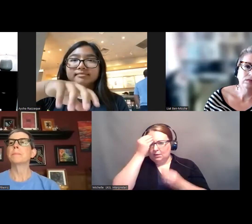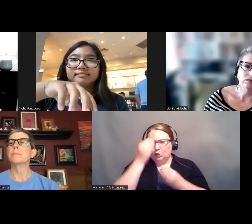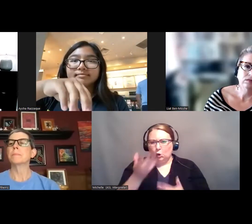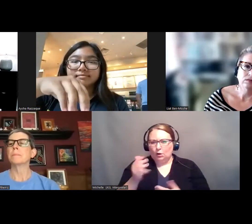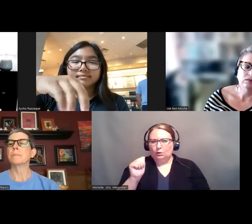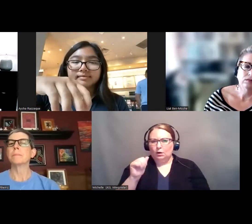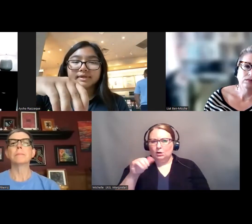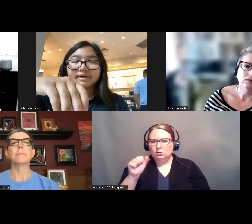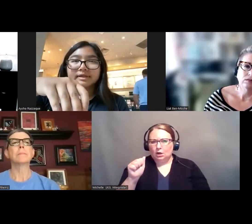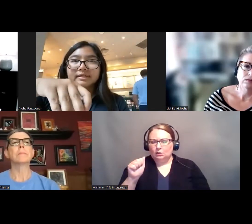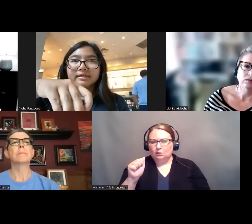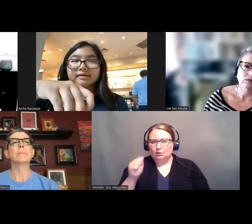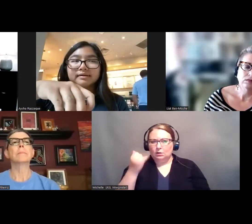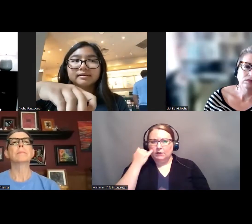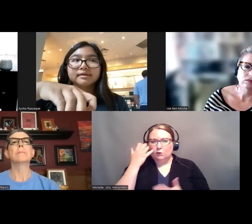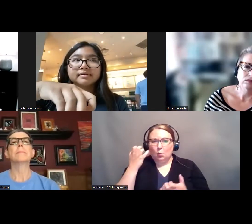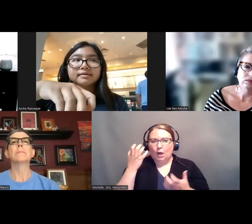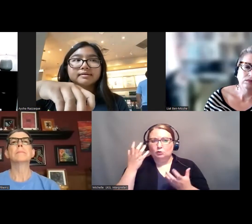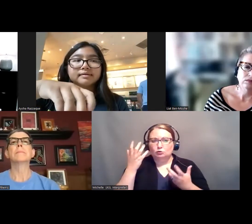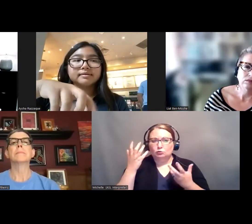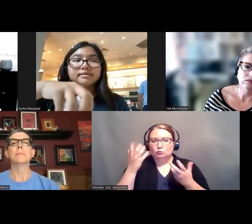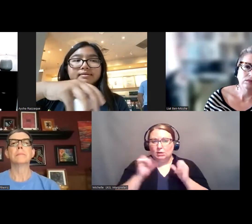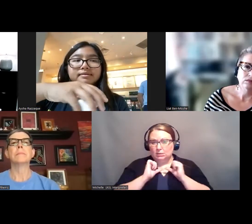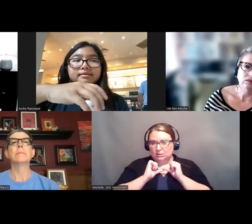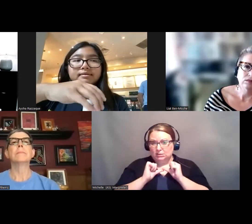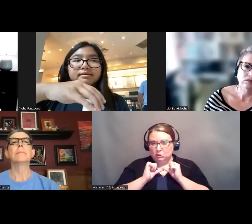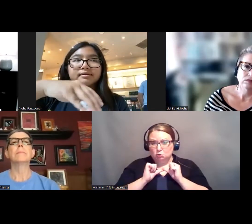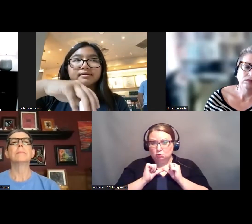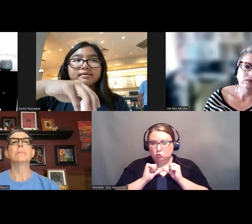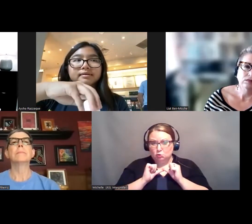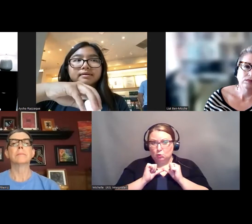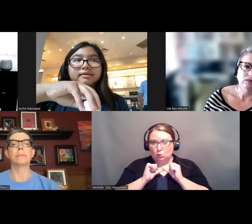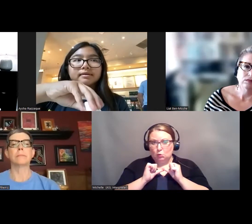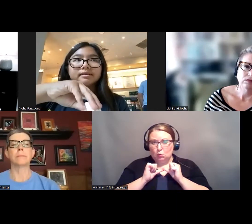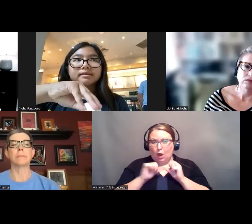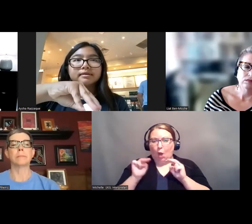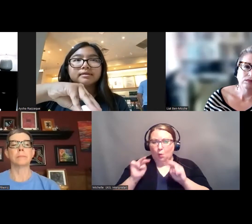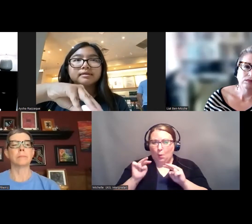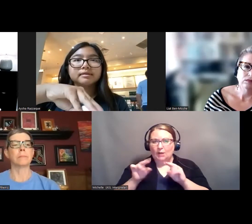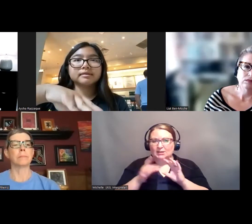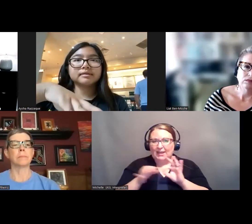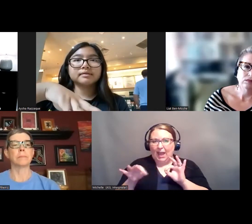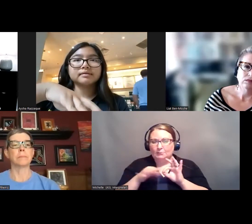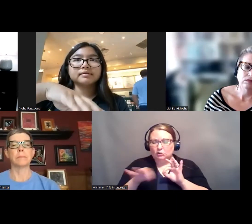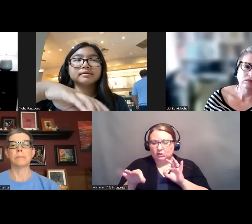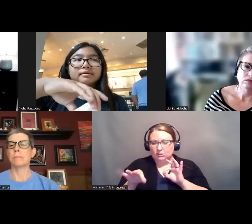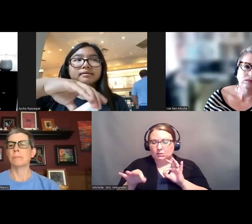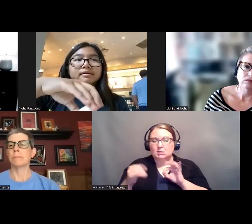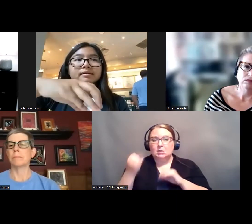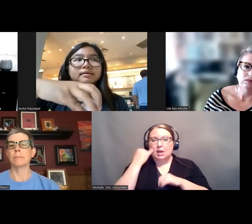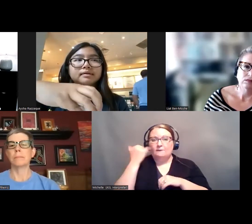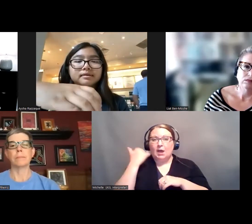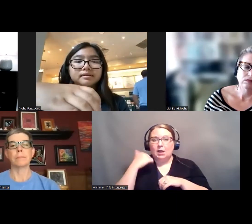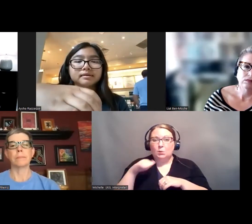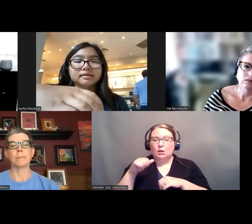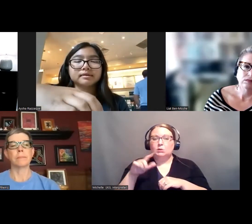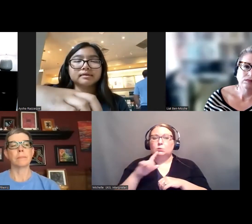If you want to continue, I will watch the captions, and then if anyone is having trouble